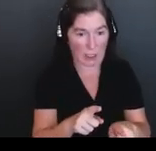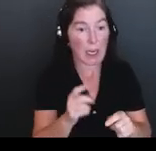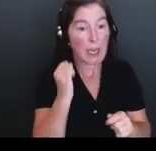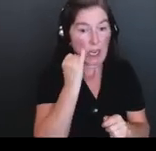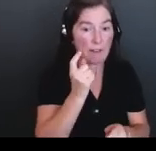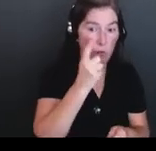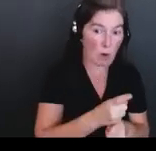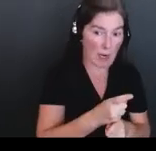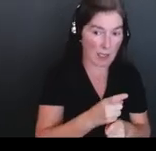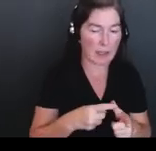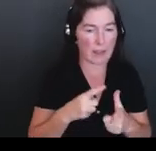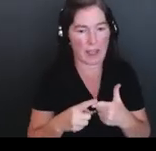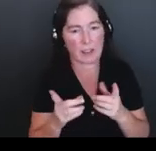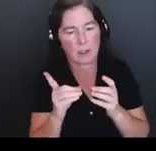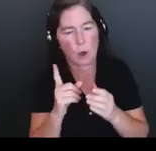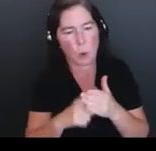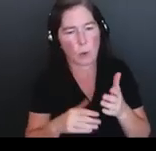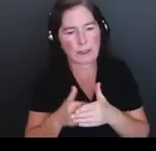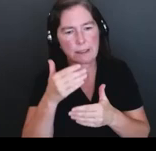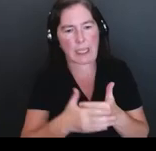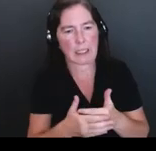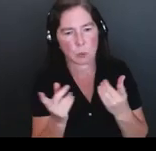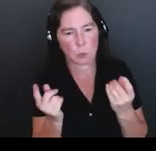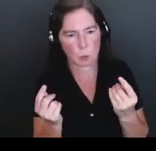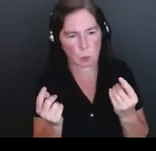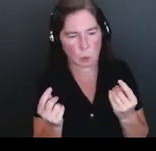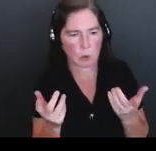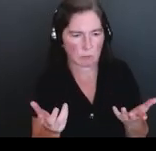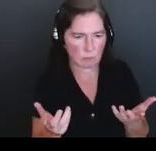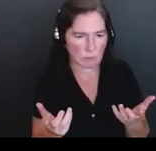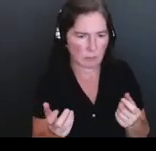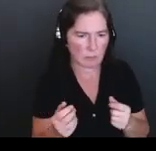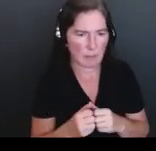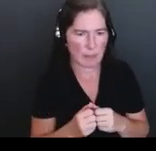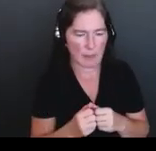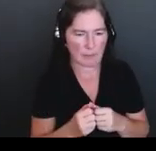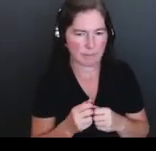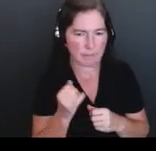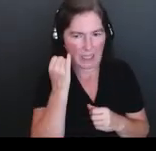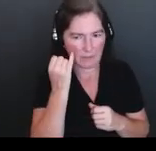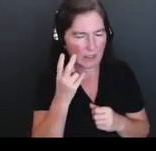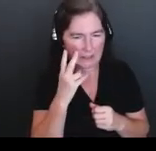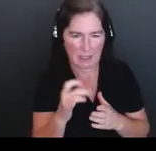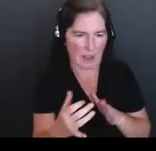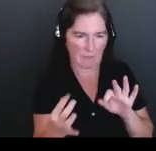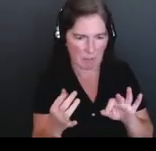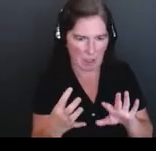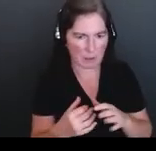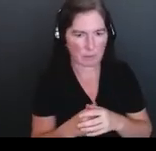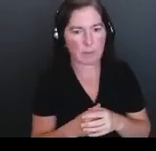Maybe I might say please look back through your notes. This isn't really super informative, but you get the idea. You can add, and you can do that for every wrong answer, even the right answer.